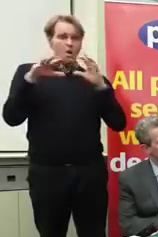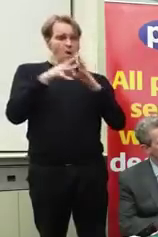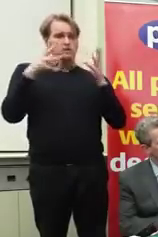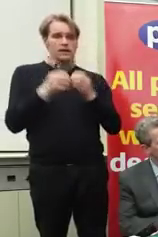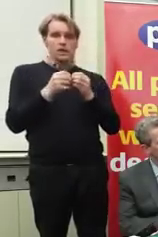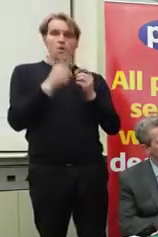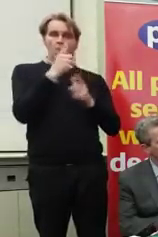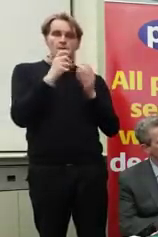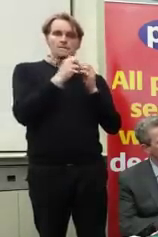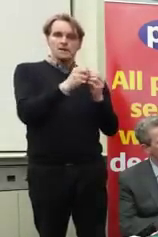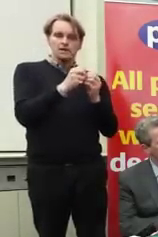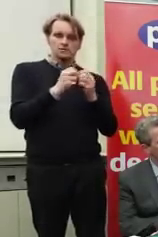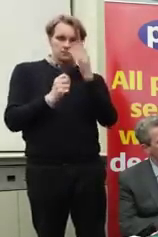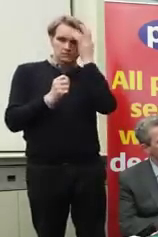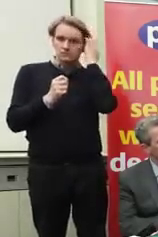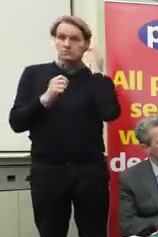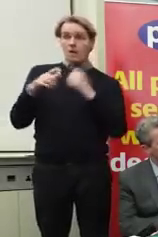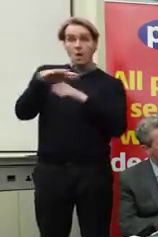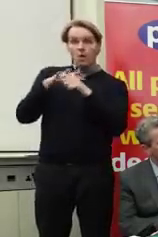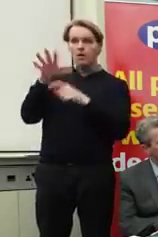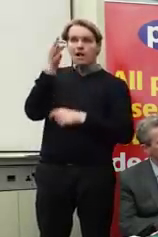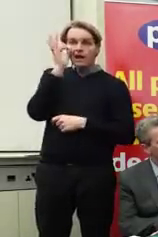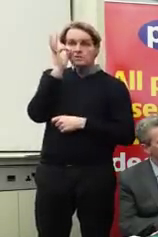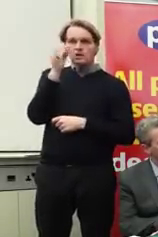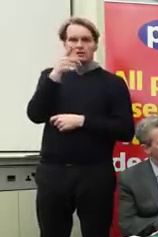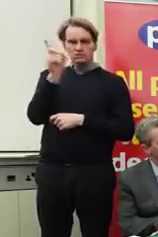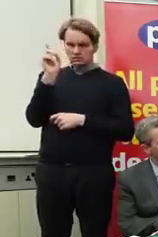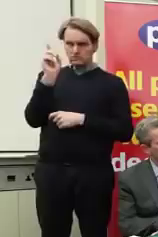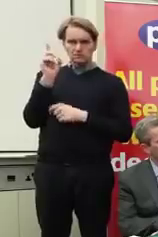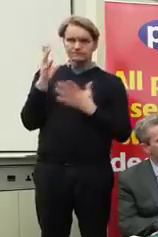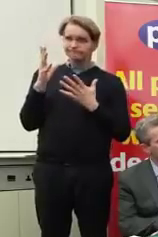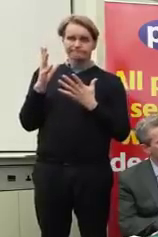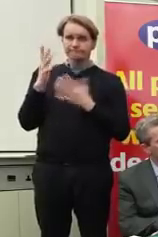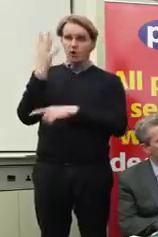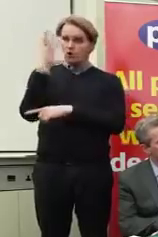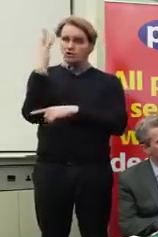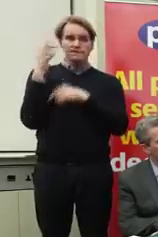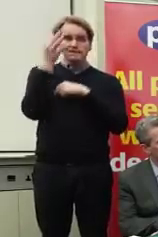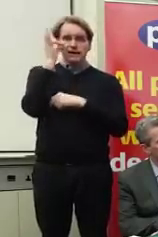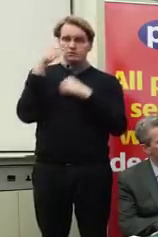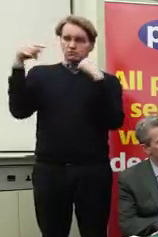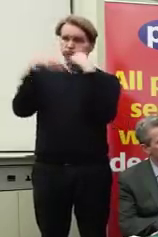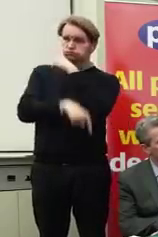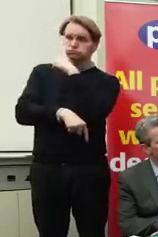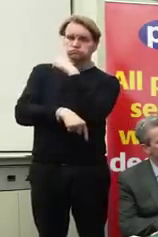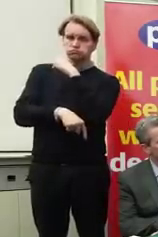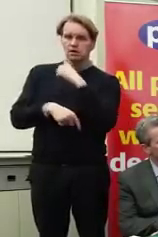councilors because they're, you know, we've now got Conservative councils going bust and we've got them running out of their reserves - National Audit Office